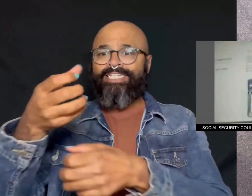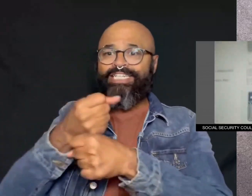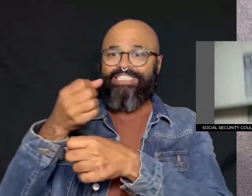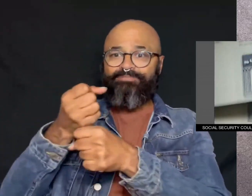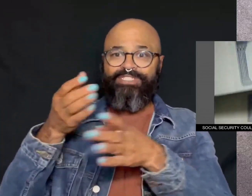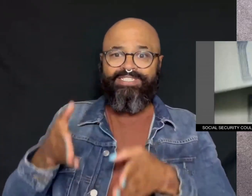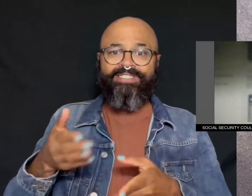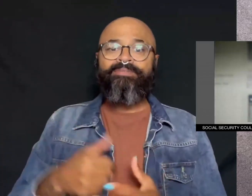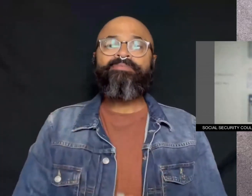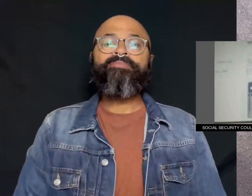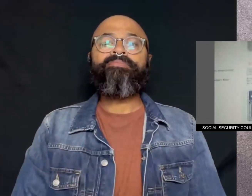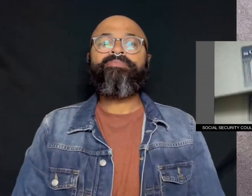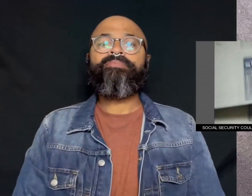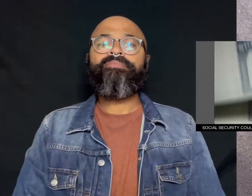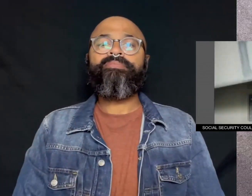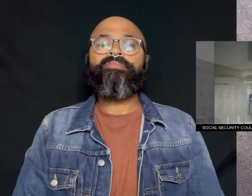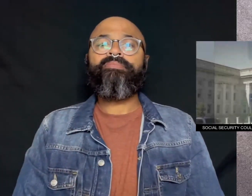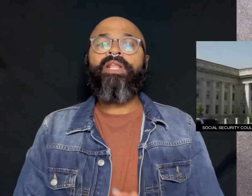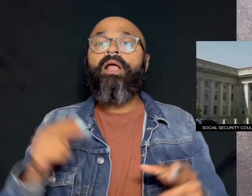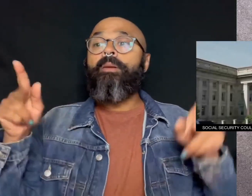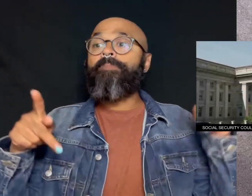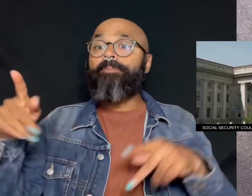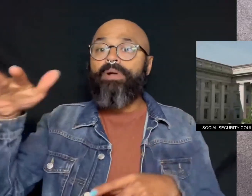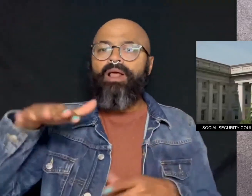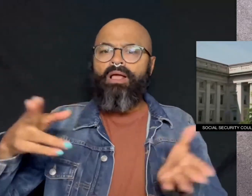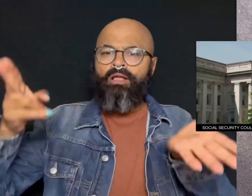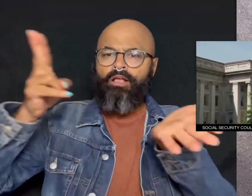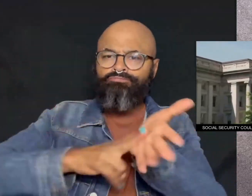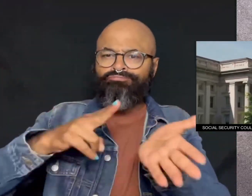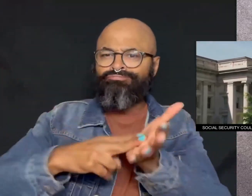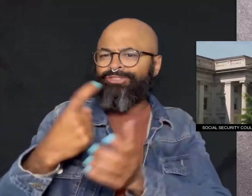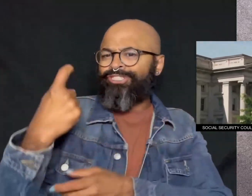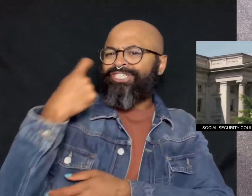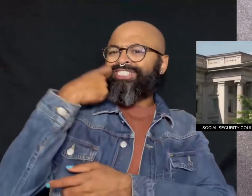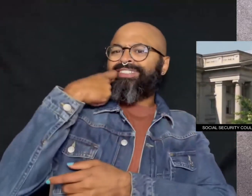People who enrolled more recently get their payments later in the month.